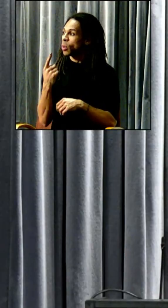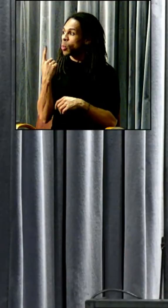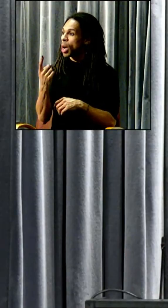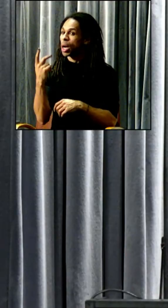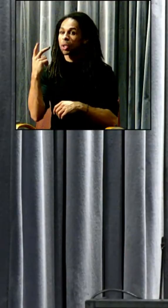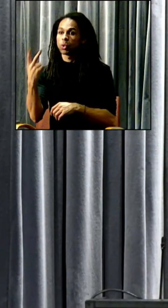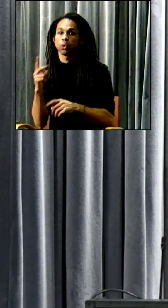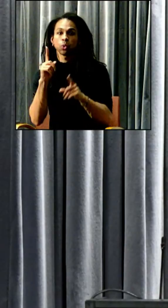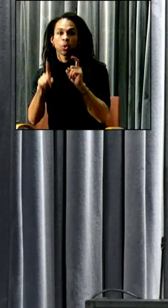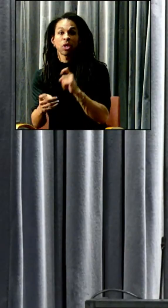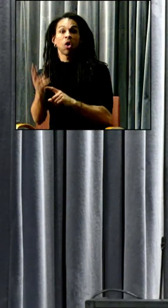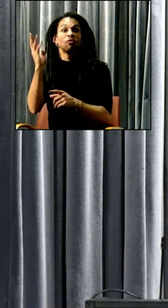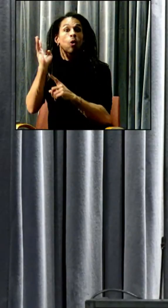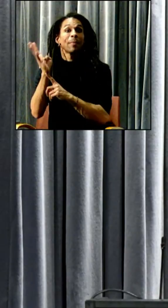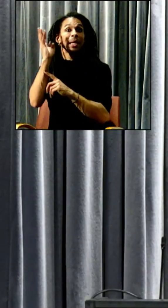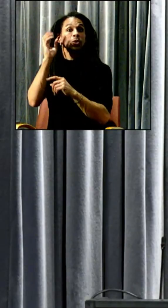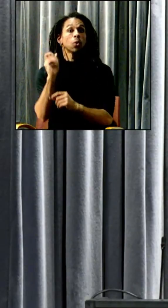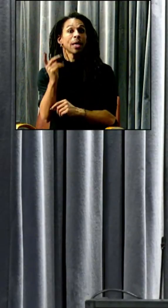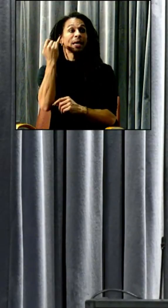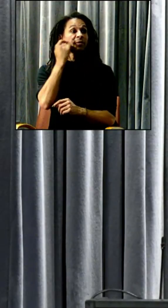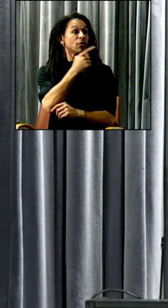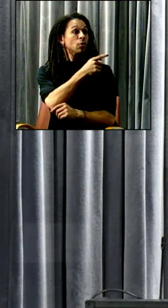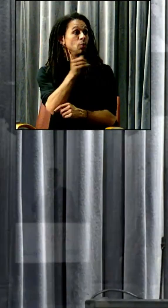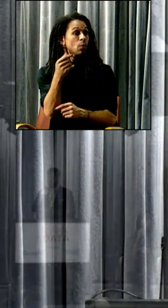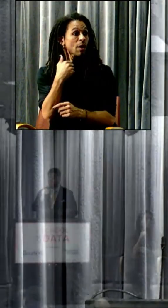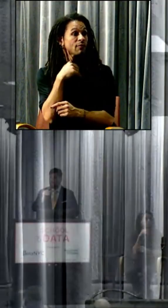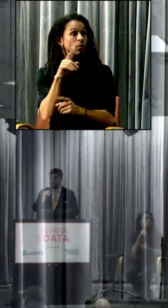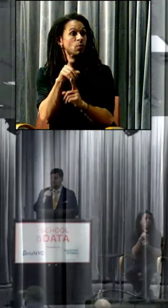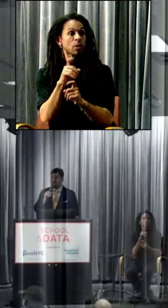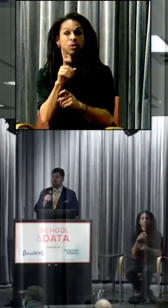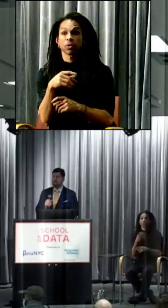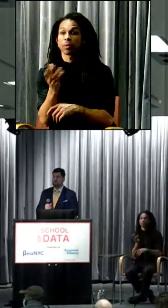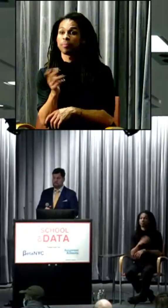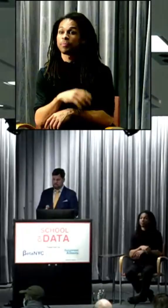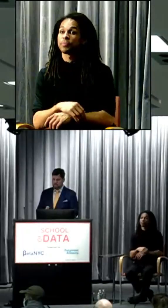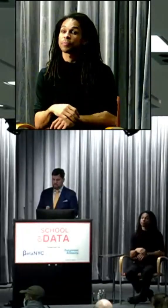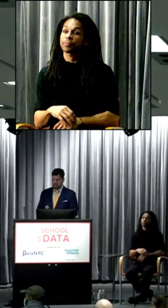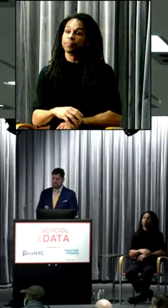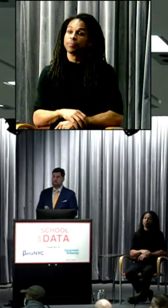wouldn't be, they're individually not that expensive so that you can have 140 of them.